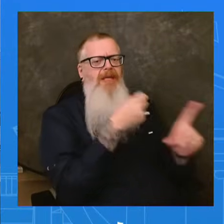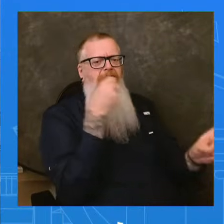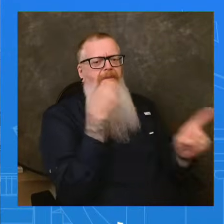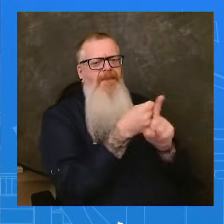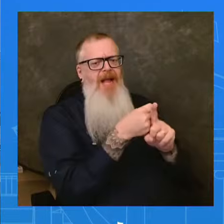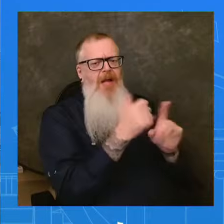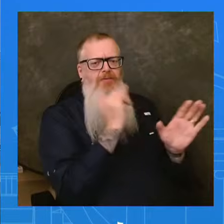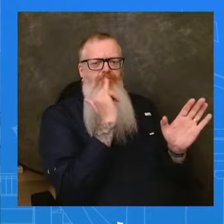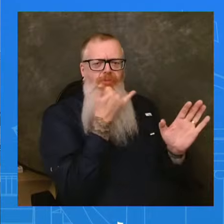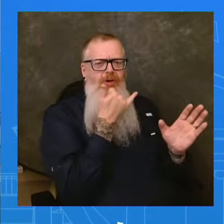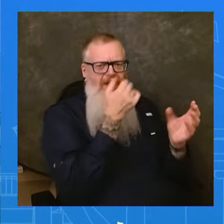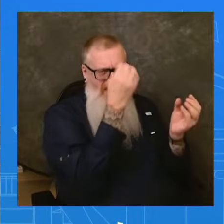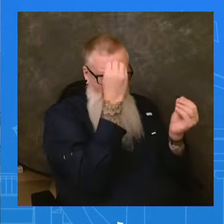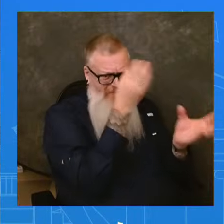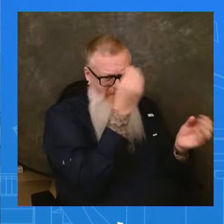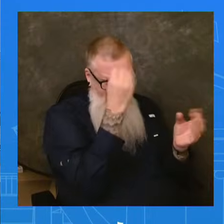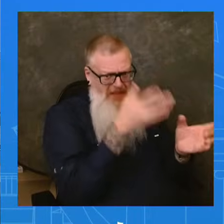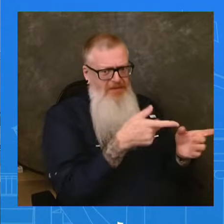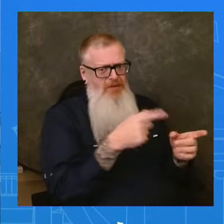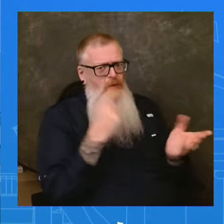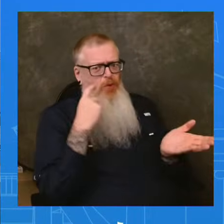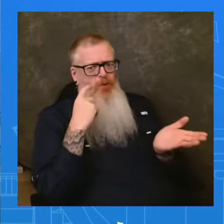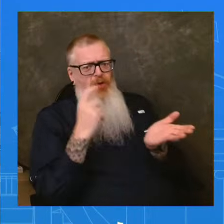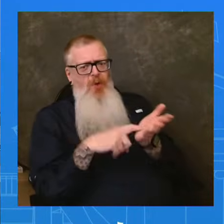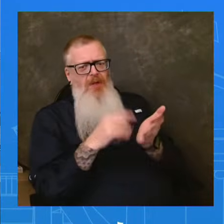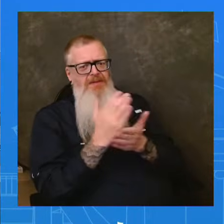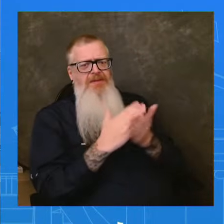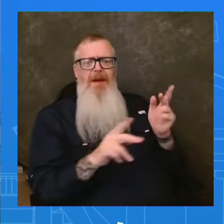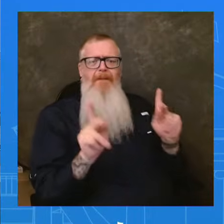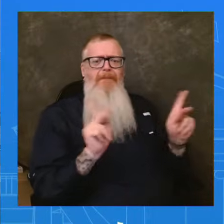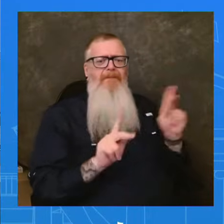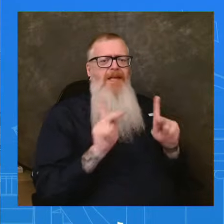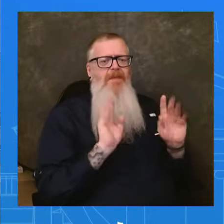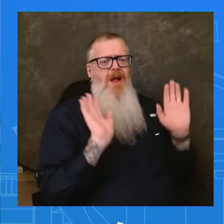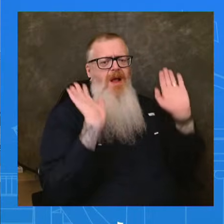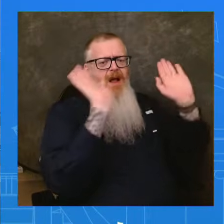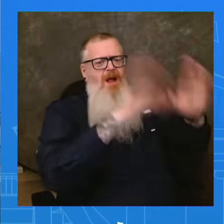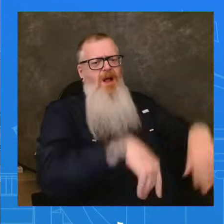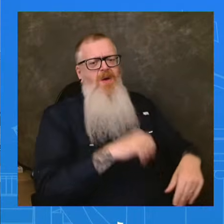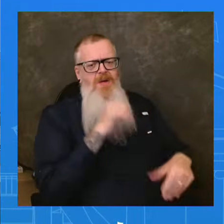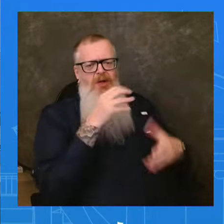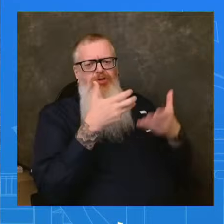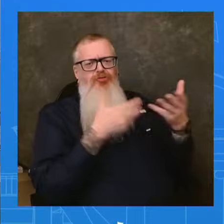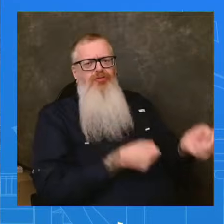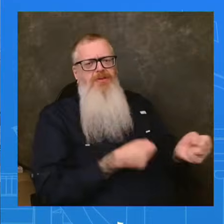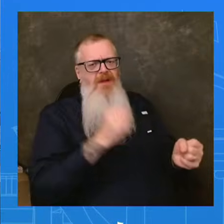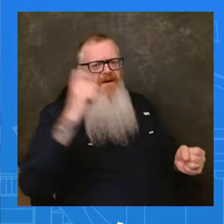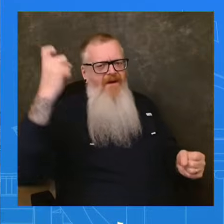who aren't taking precautions because they don't trust the government or FEMA or NOAA? And then, in terms of the threat to FEMA workers,